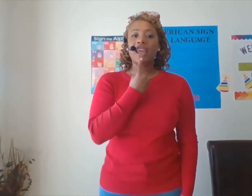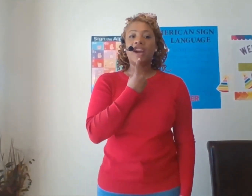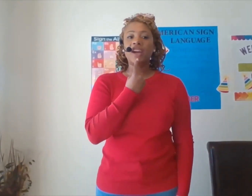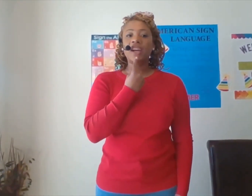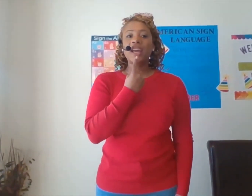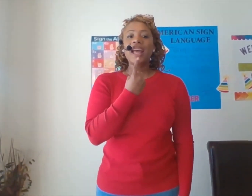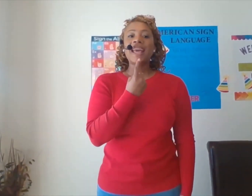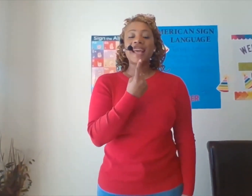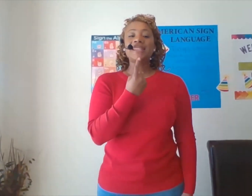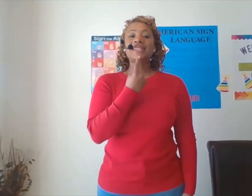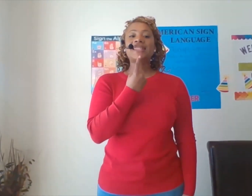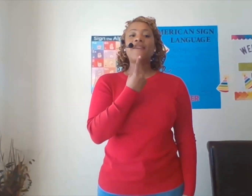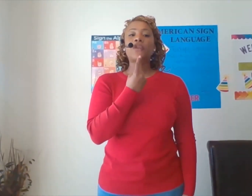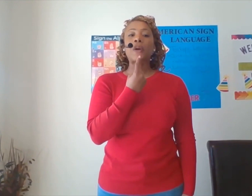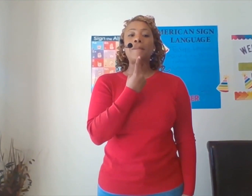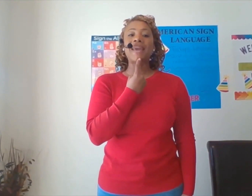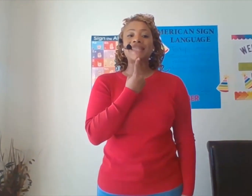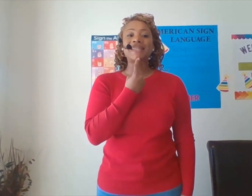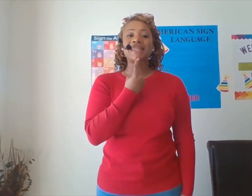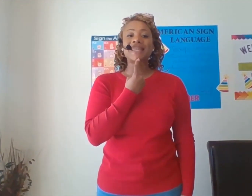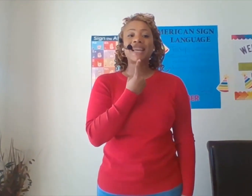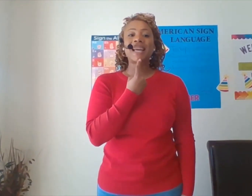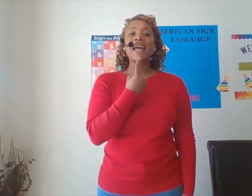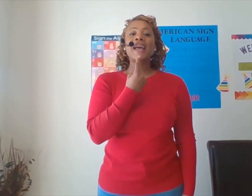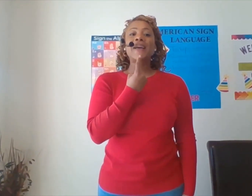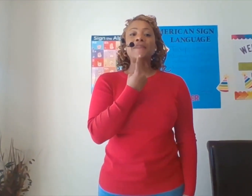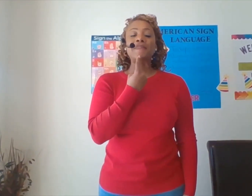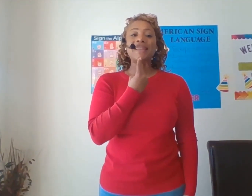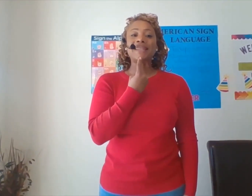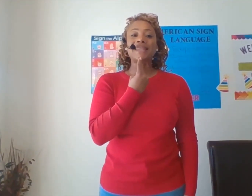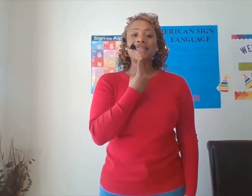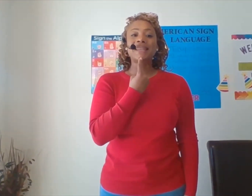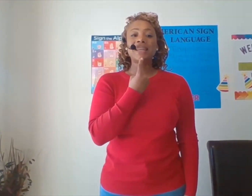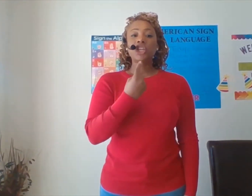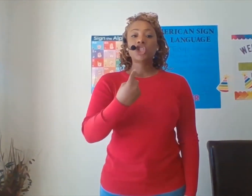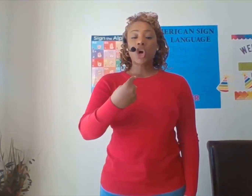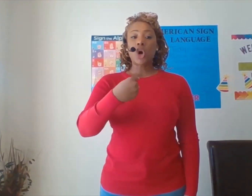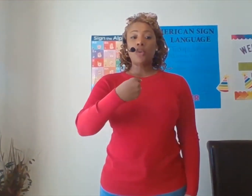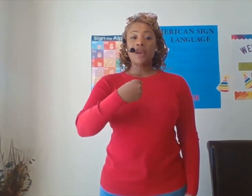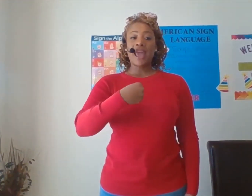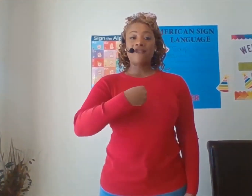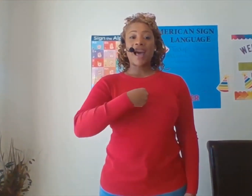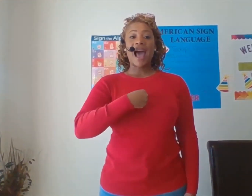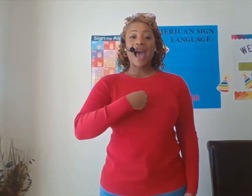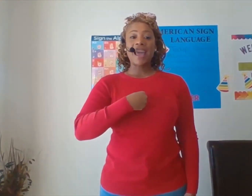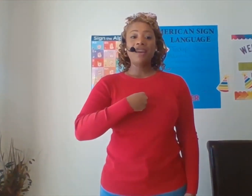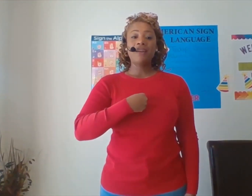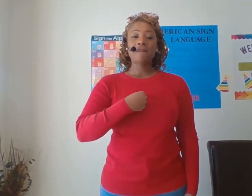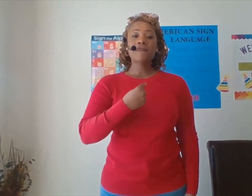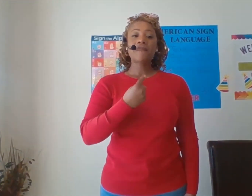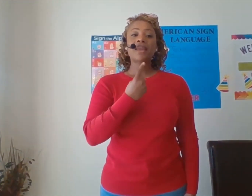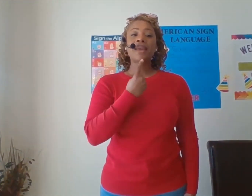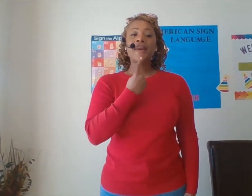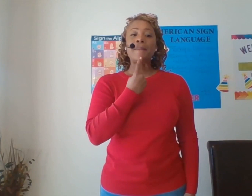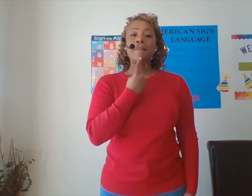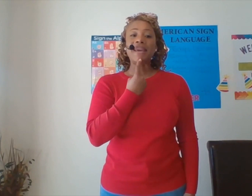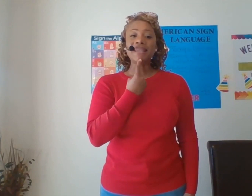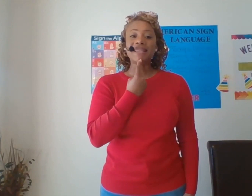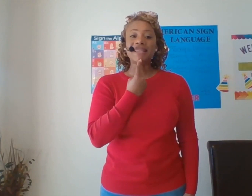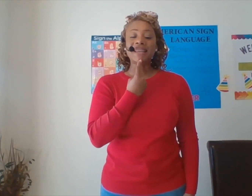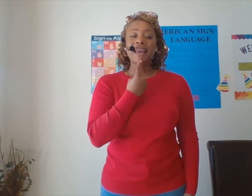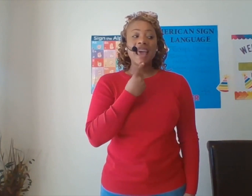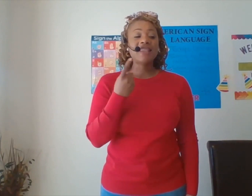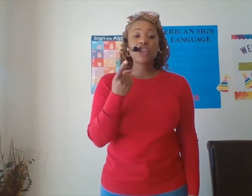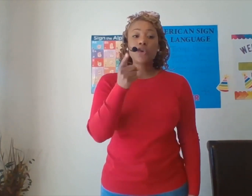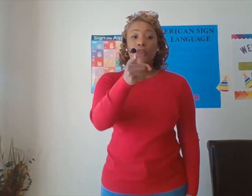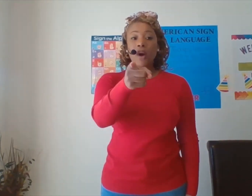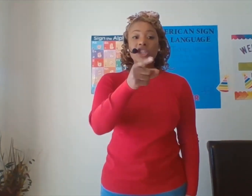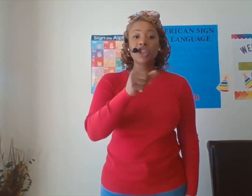here and that's the sign for miss miss so we have I miss and then you point to